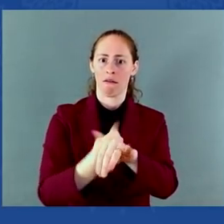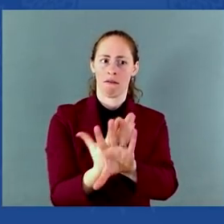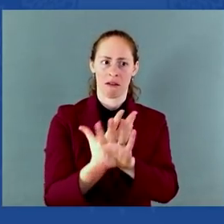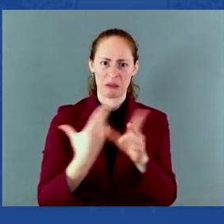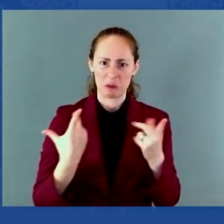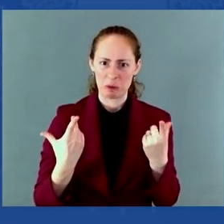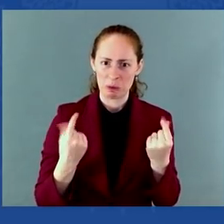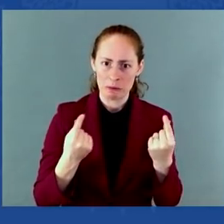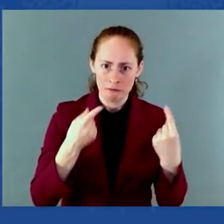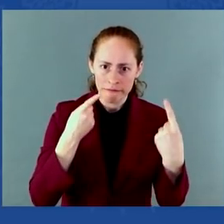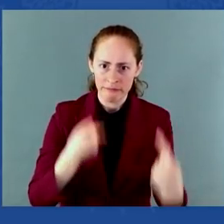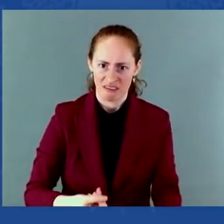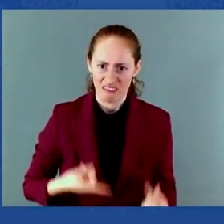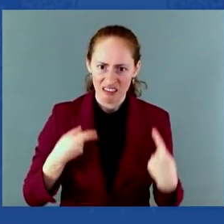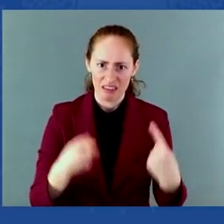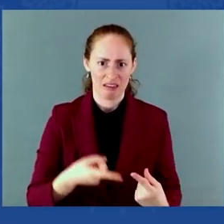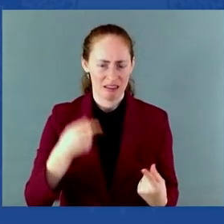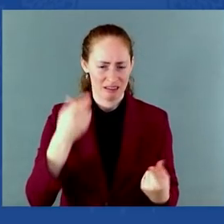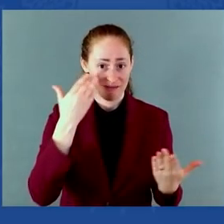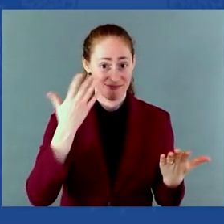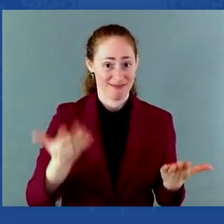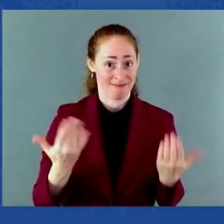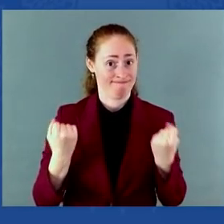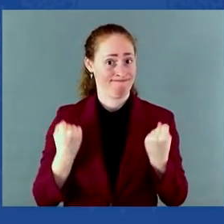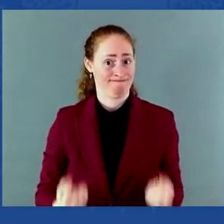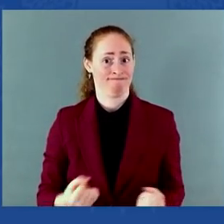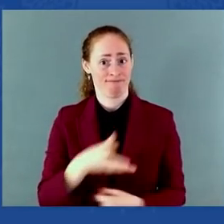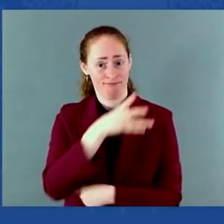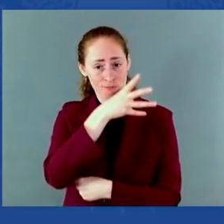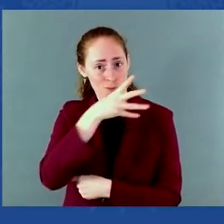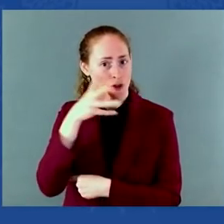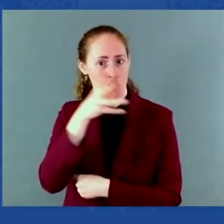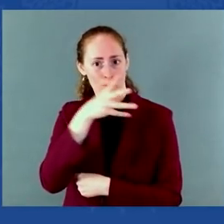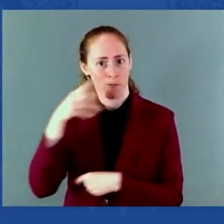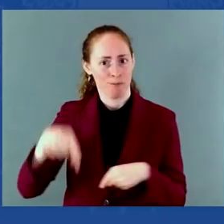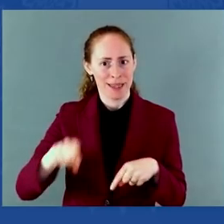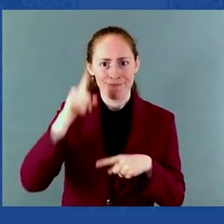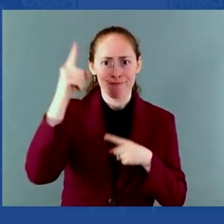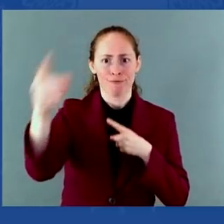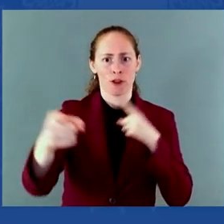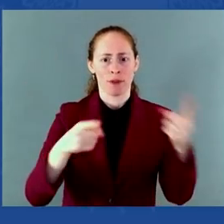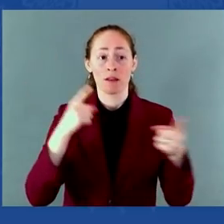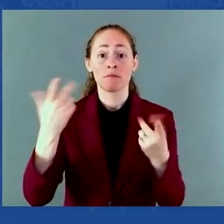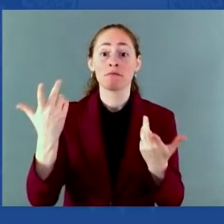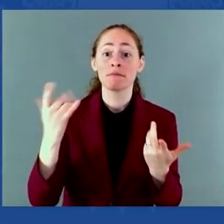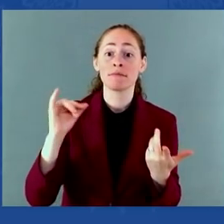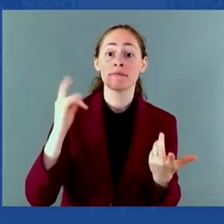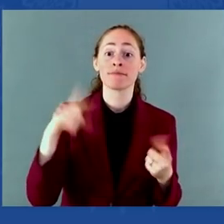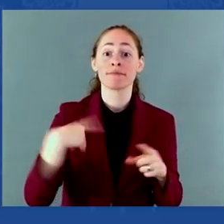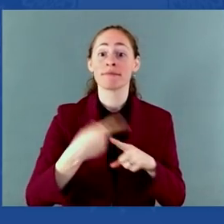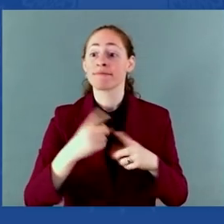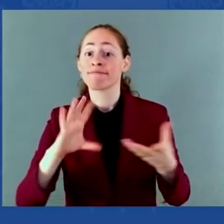And every time this issue came up, you were there -- reminding us and making the case she did --